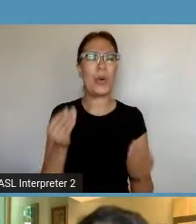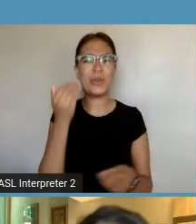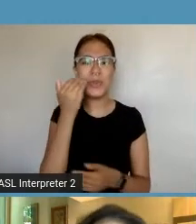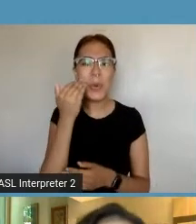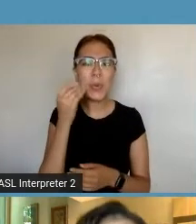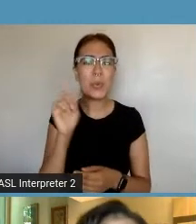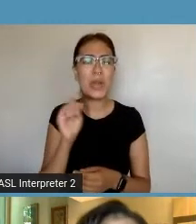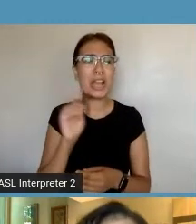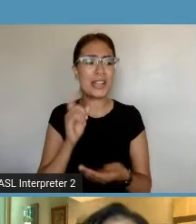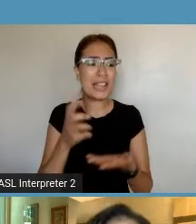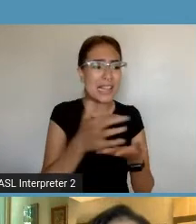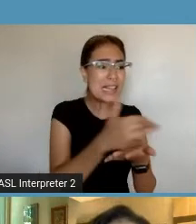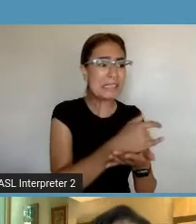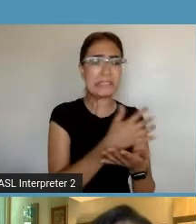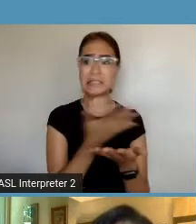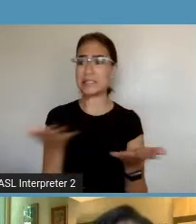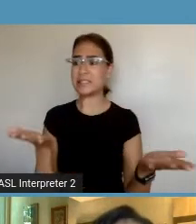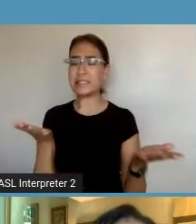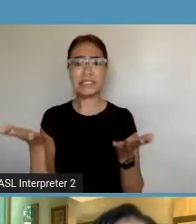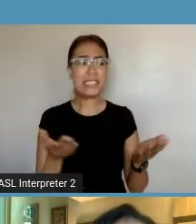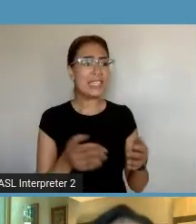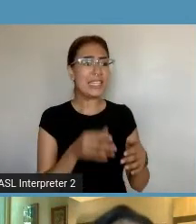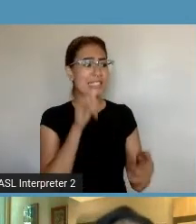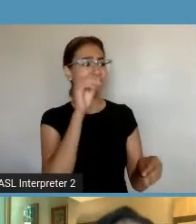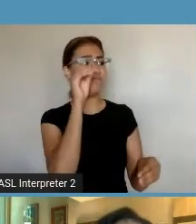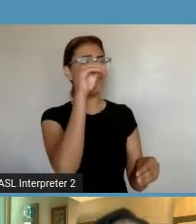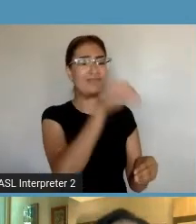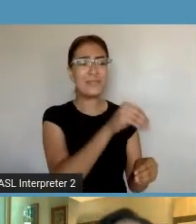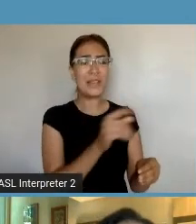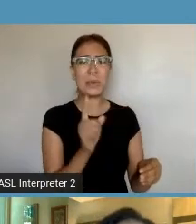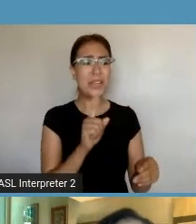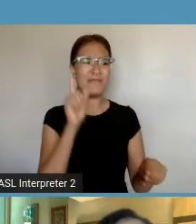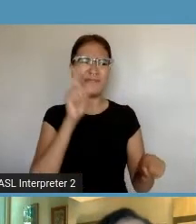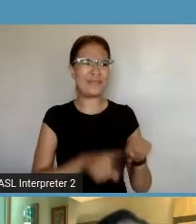is housed in a way that you just can't get to it, so when you think about your standards, there are